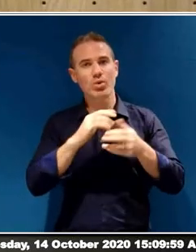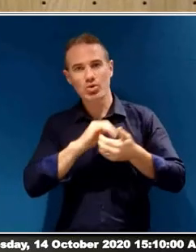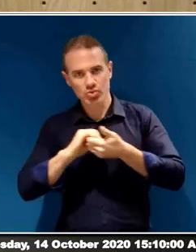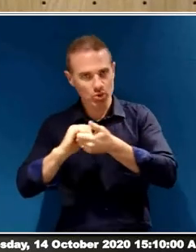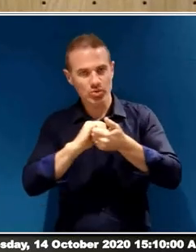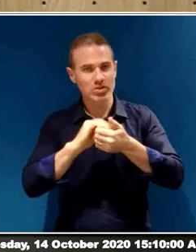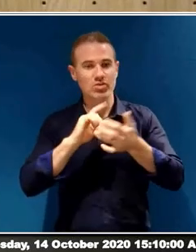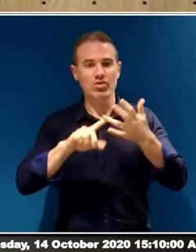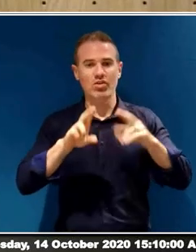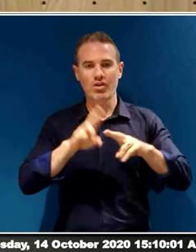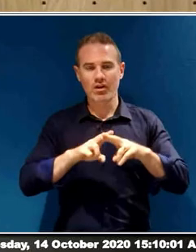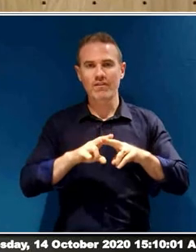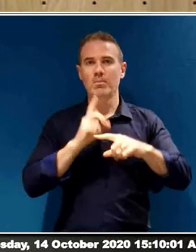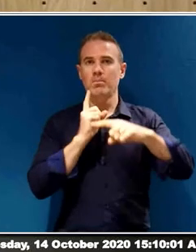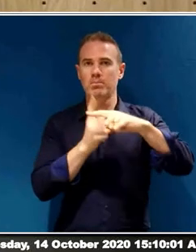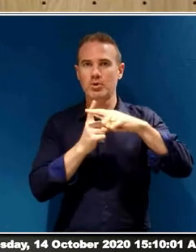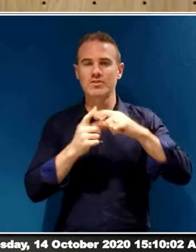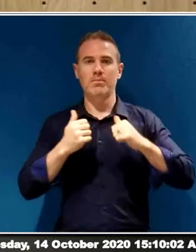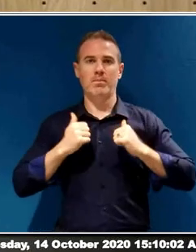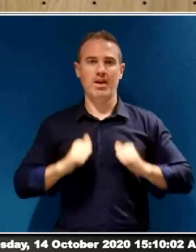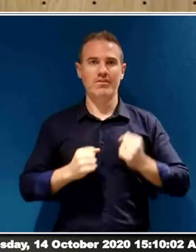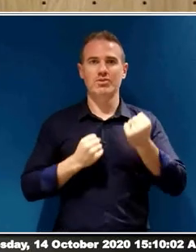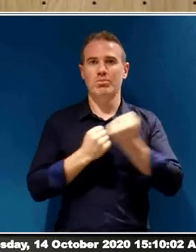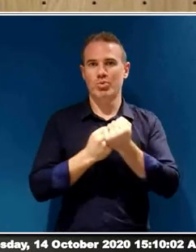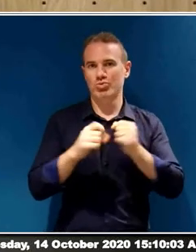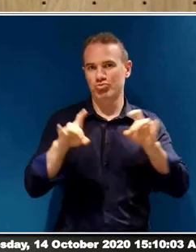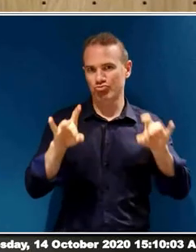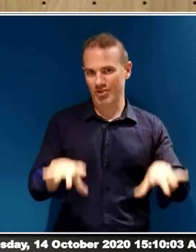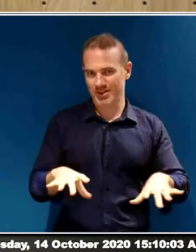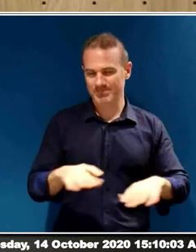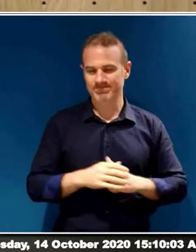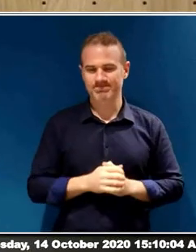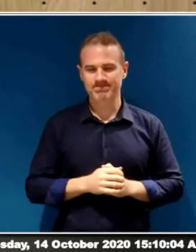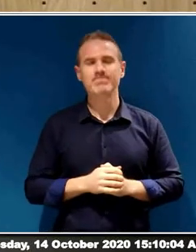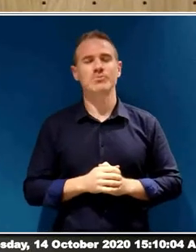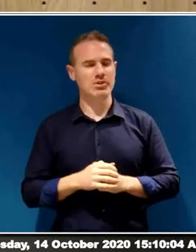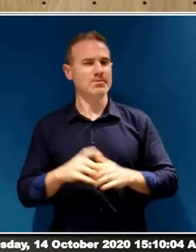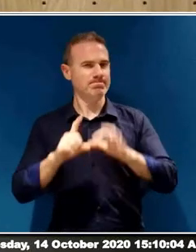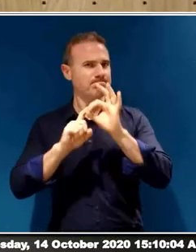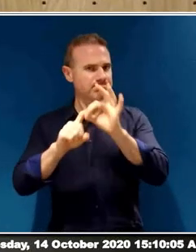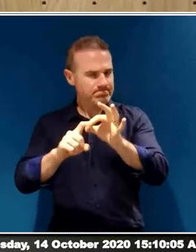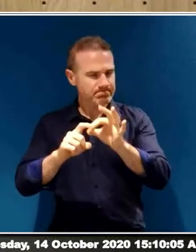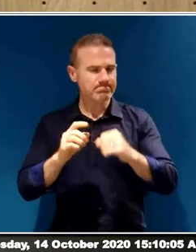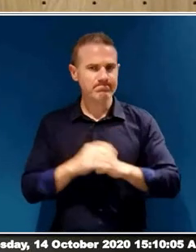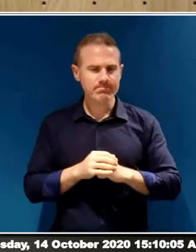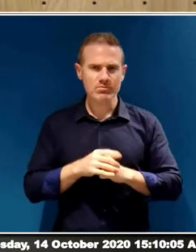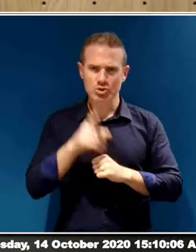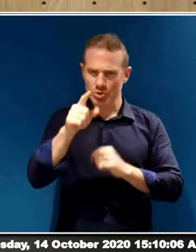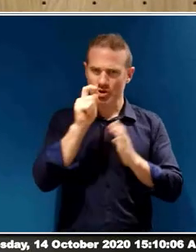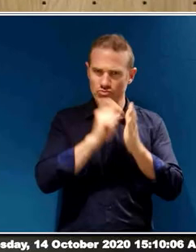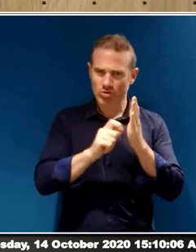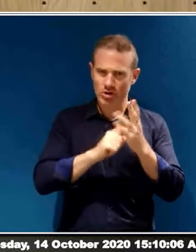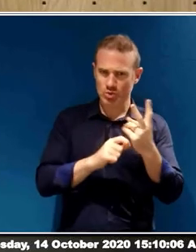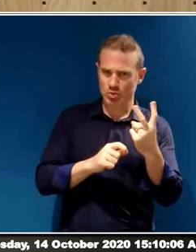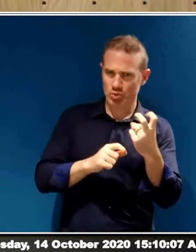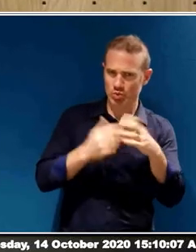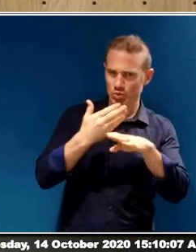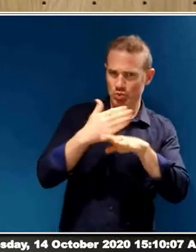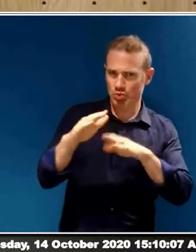And in respect of the two postgraduate subjects that you are writing, they will be offered for the first time next year? That's correct.